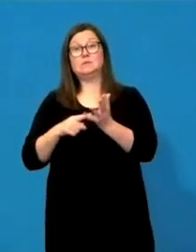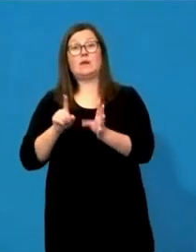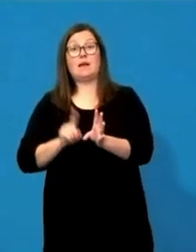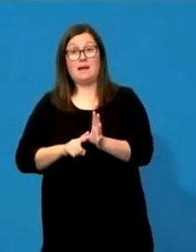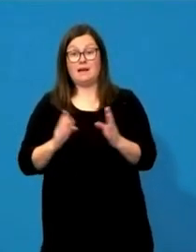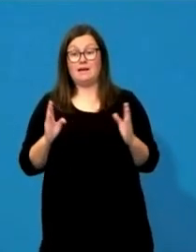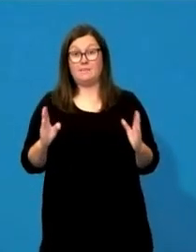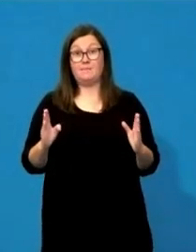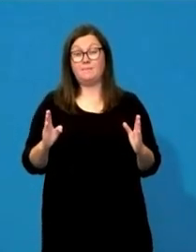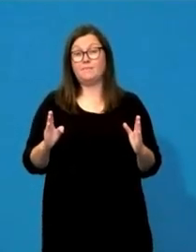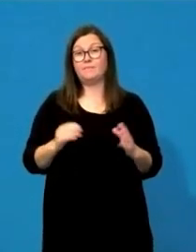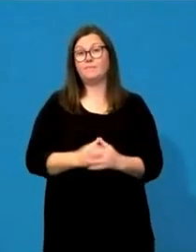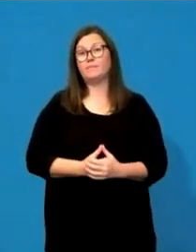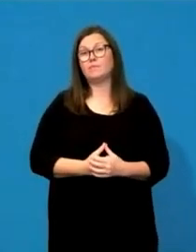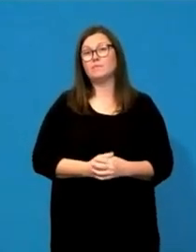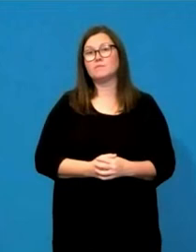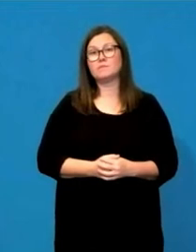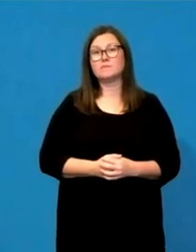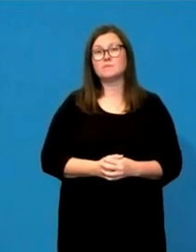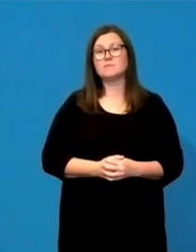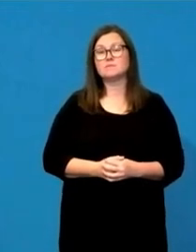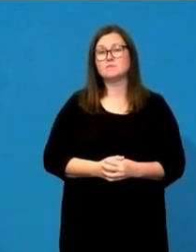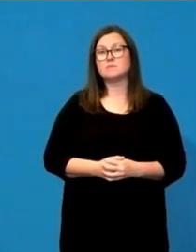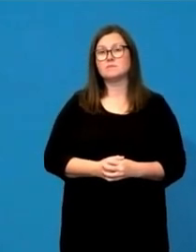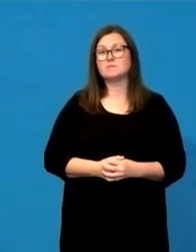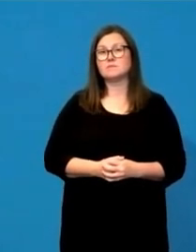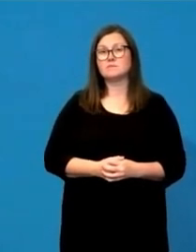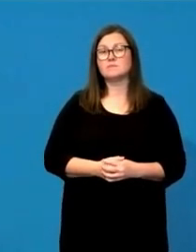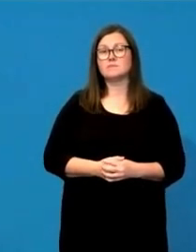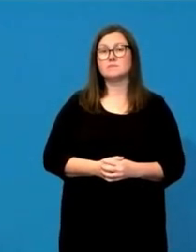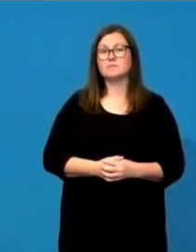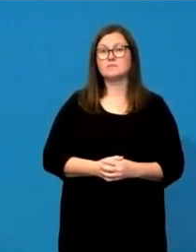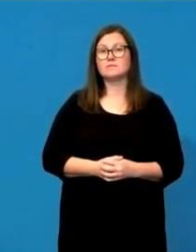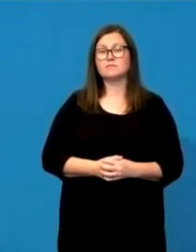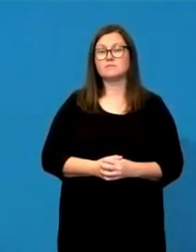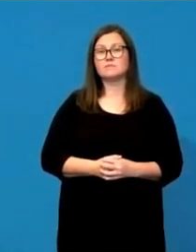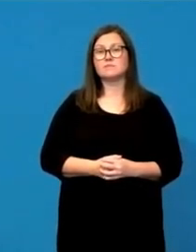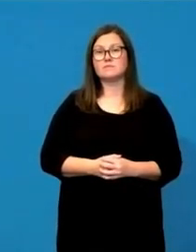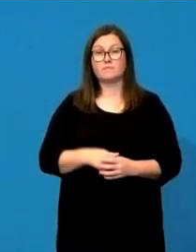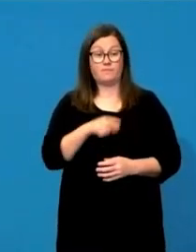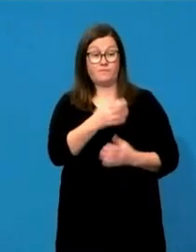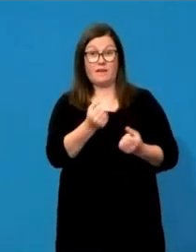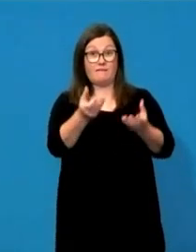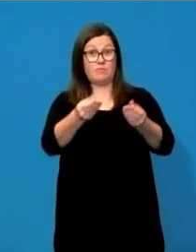was - how much of the - what proportion of the NDIS plan was actually spent?